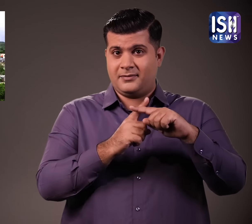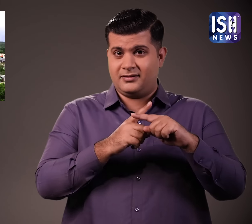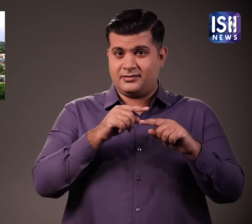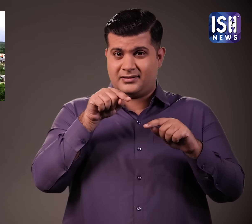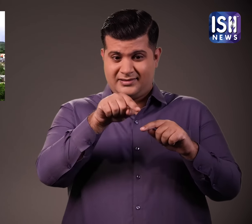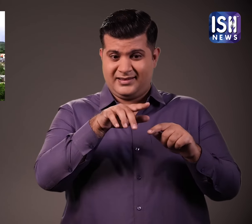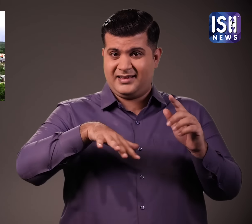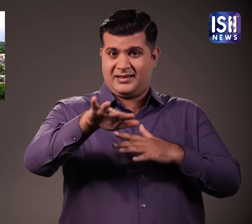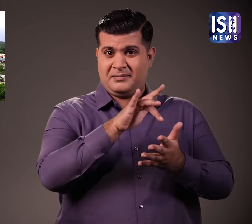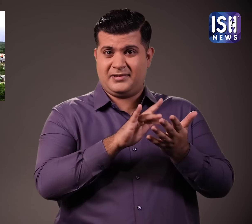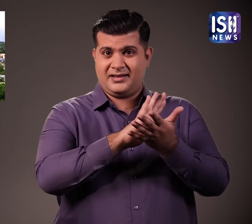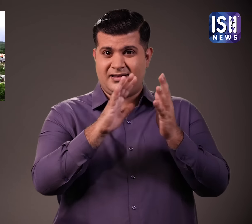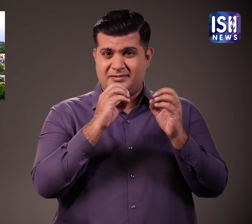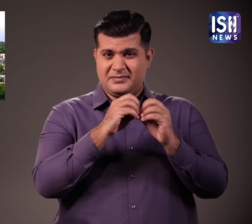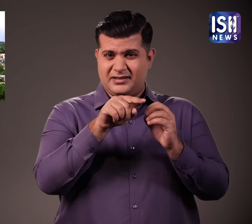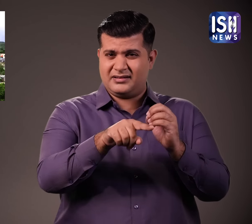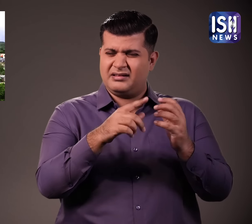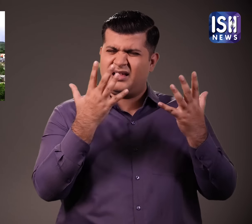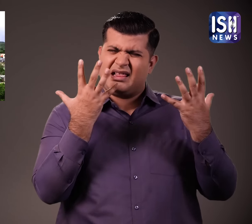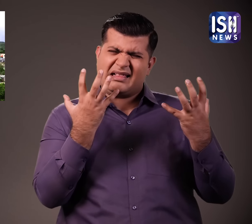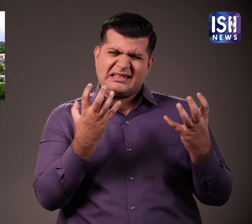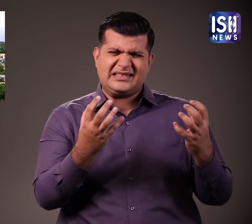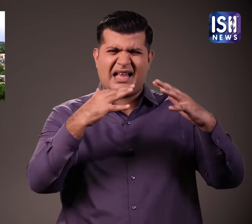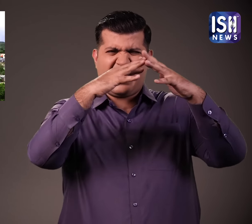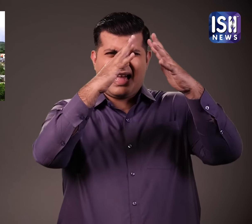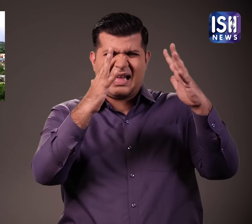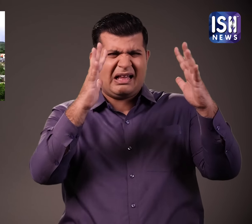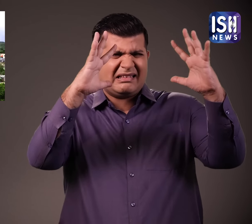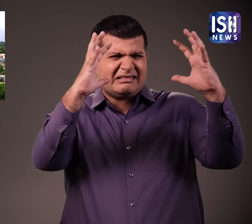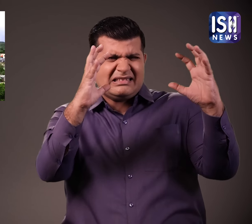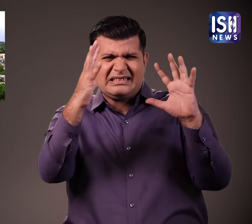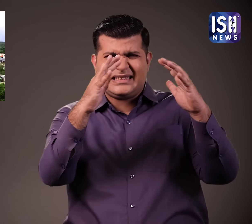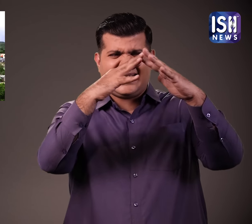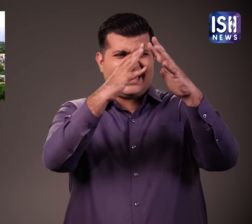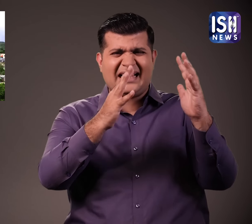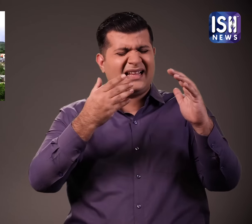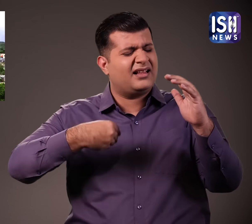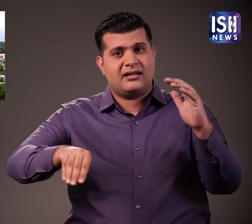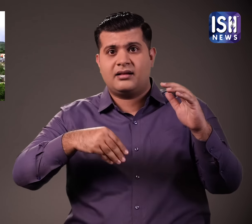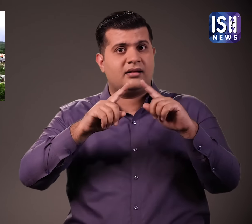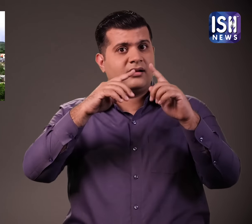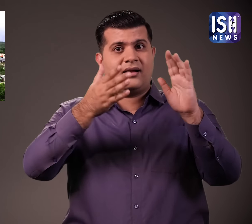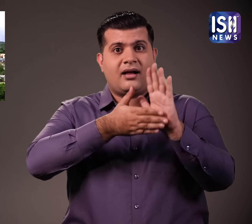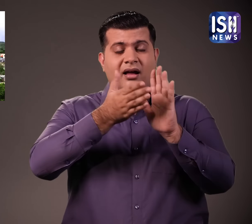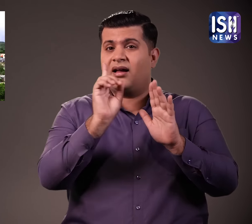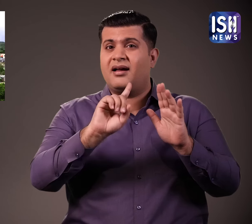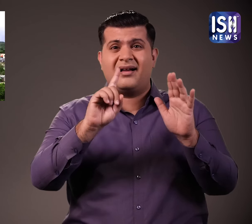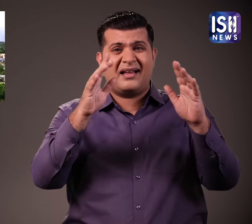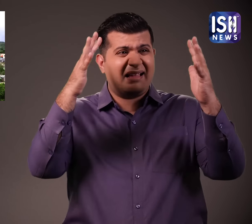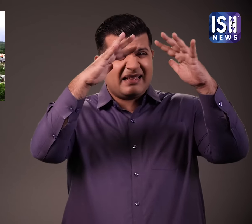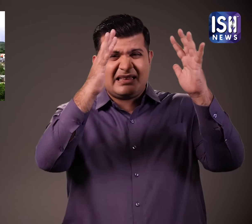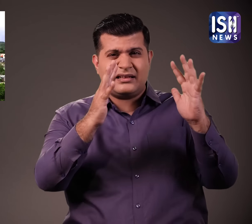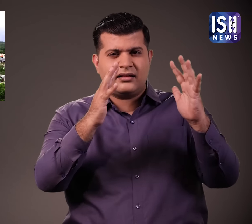Earlier the village had onlt Kutcha Houses which were in terrible condition.